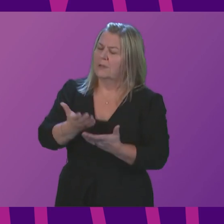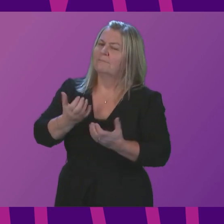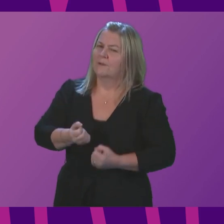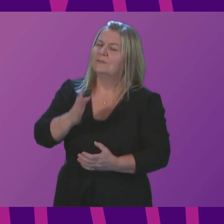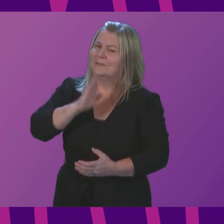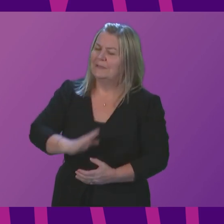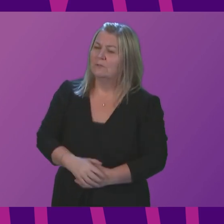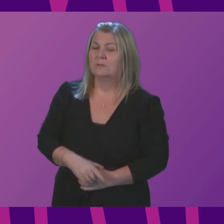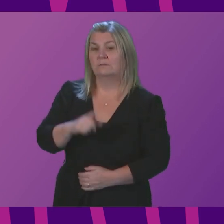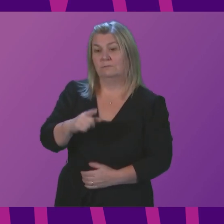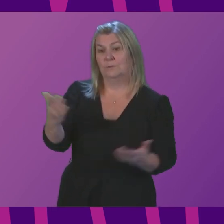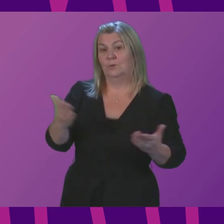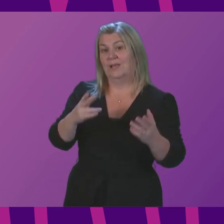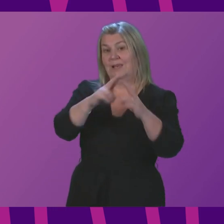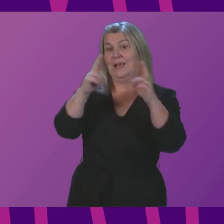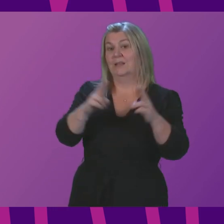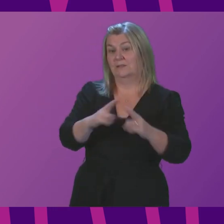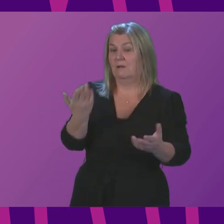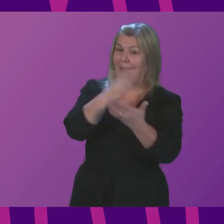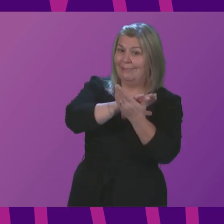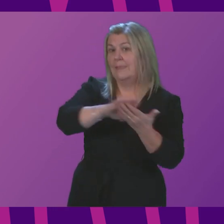Today is the international day for the elimination of violence against women, and we will be